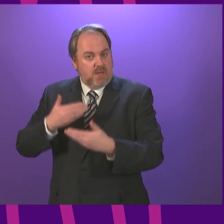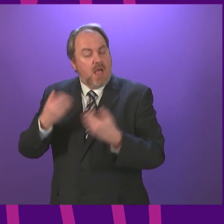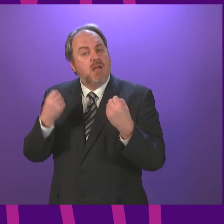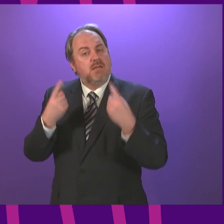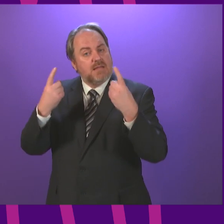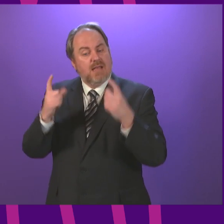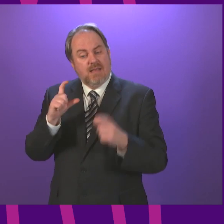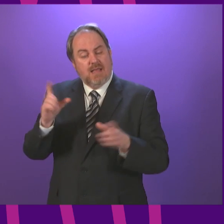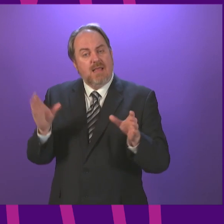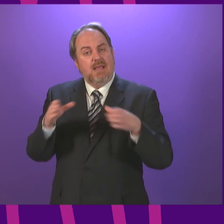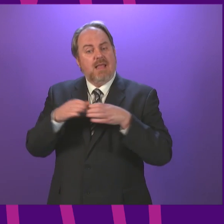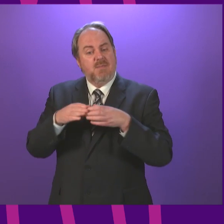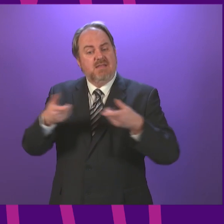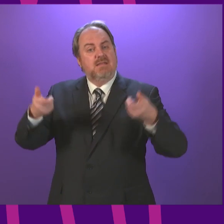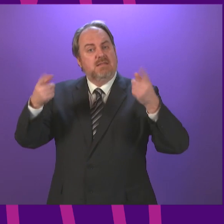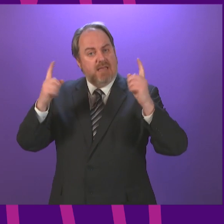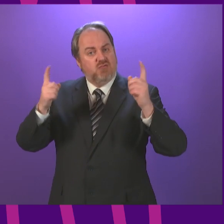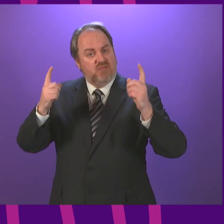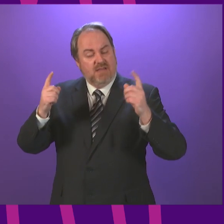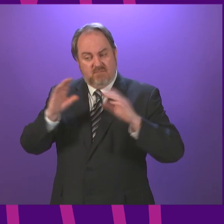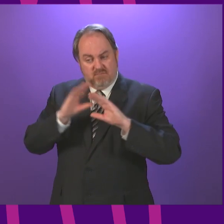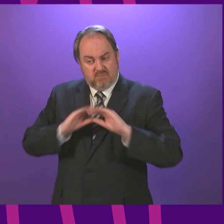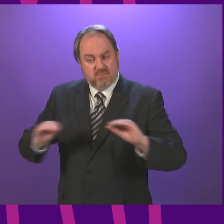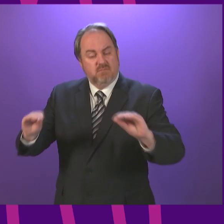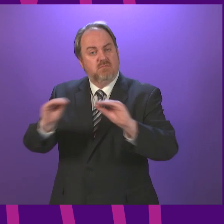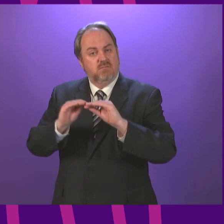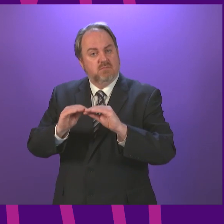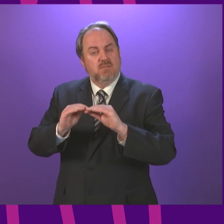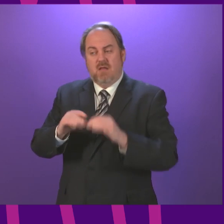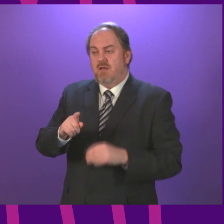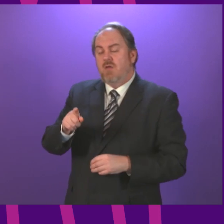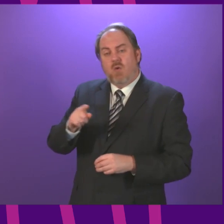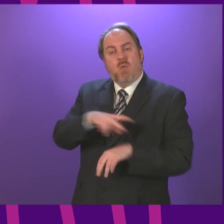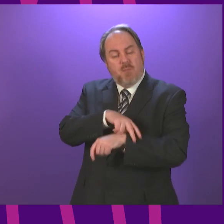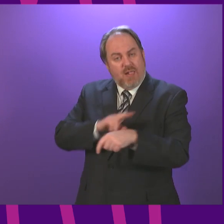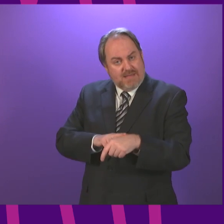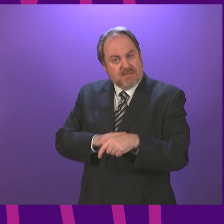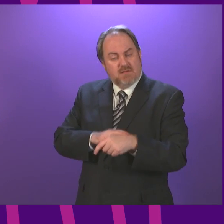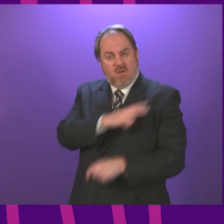says about police officers. They are human beings as well, and they are a part of the community.